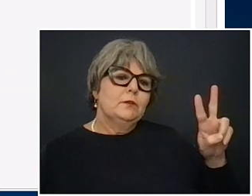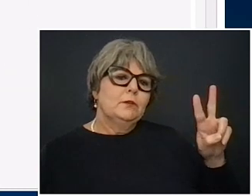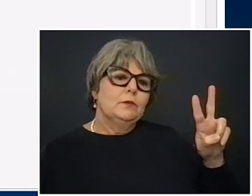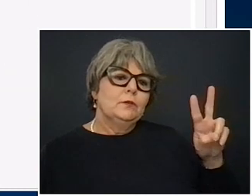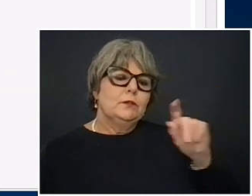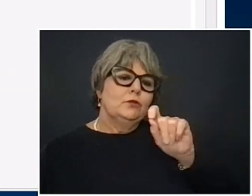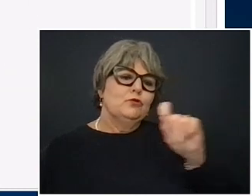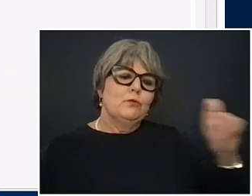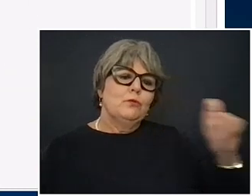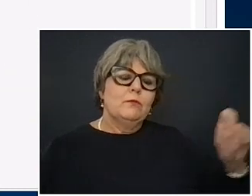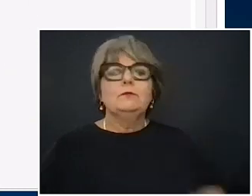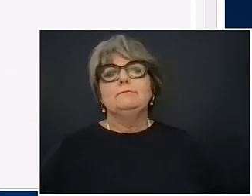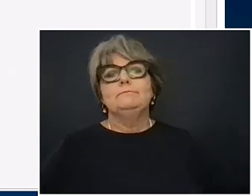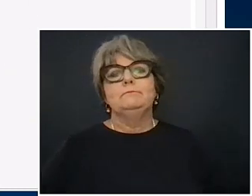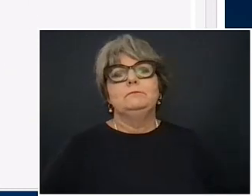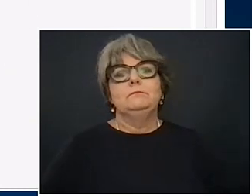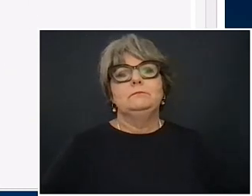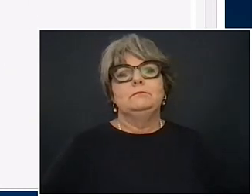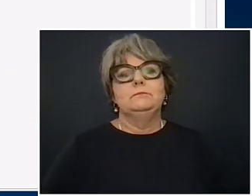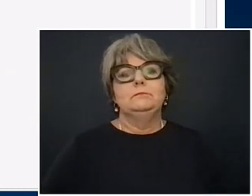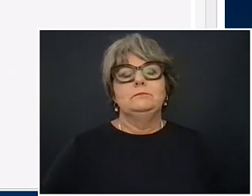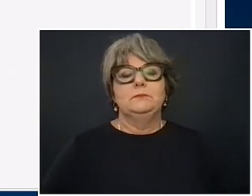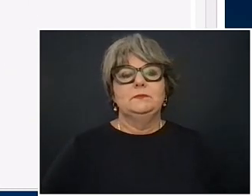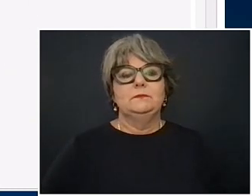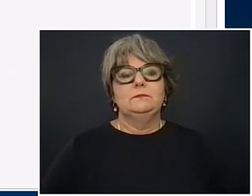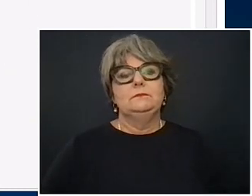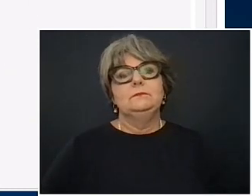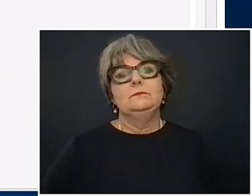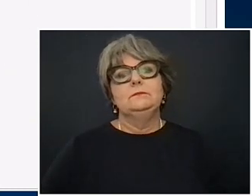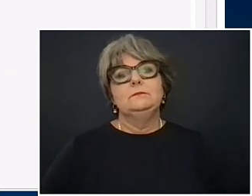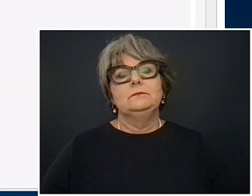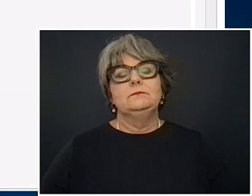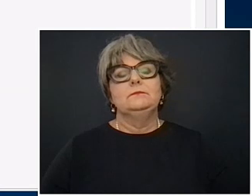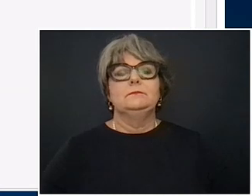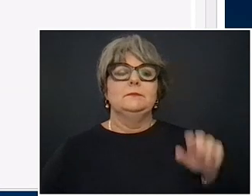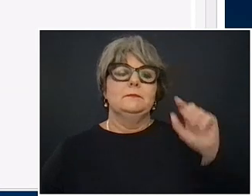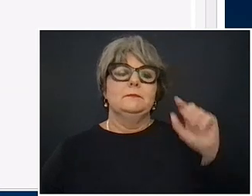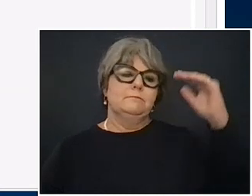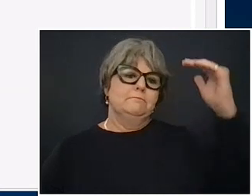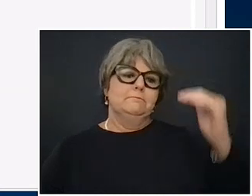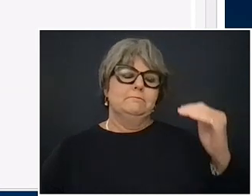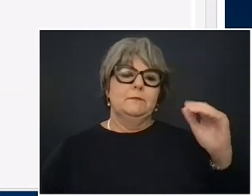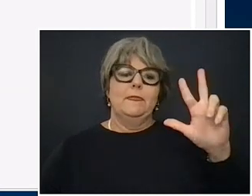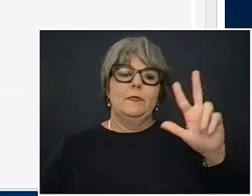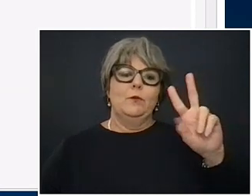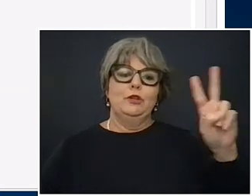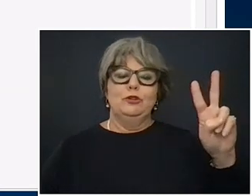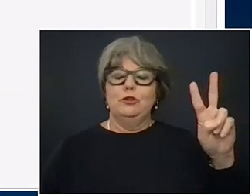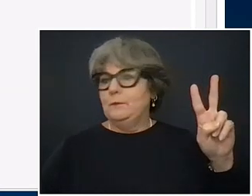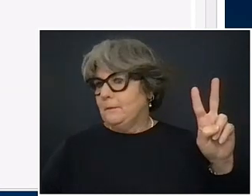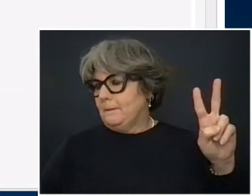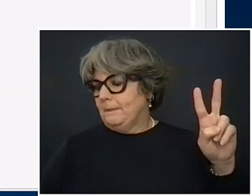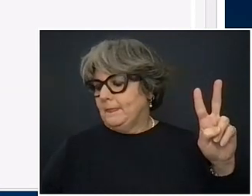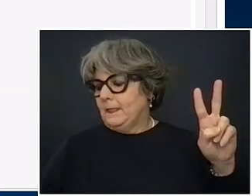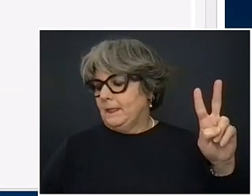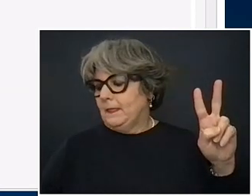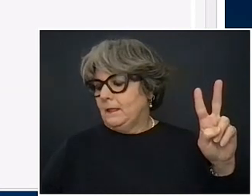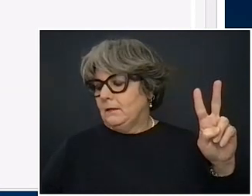Yeah. Let me get down to 32. Yeah. These were- I think some of these we had discussed earlier.